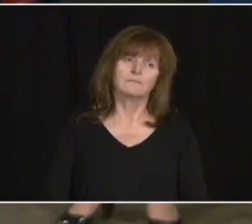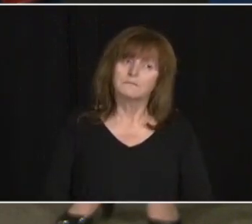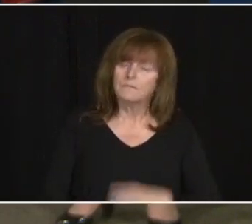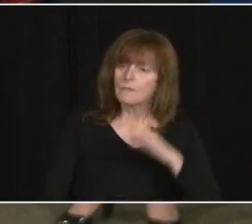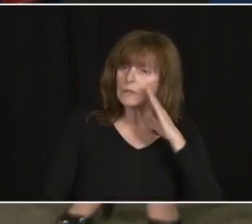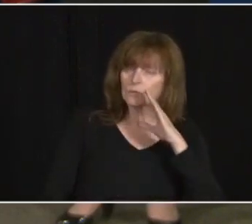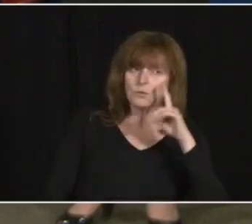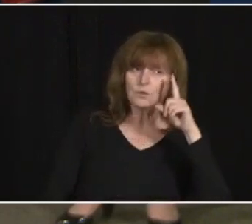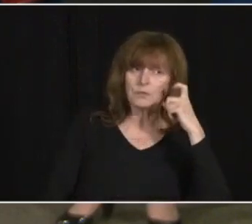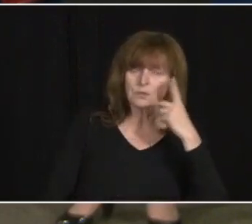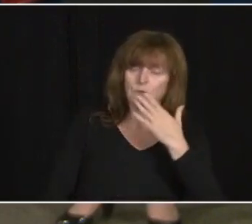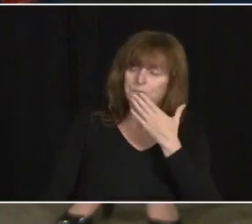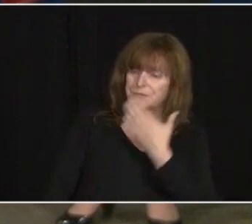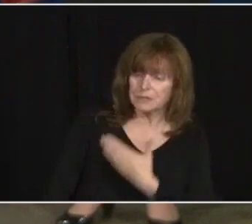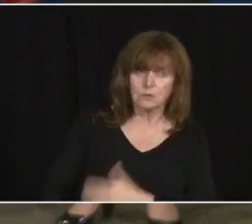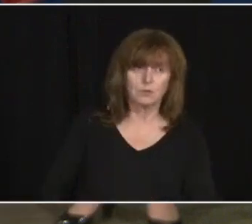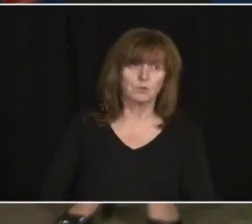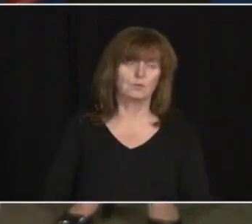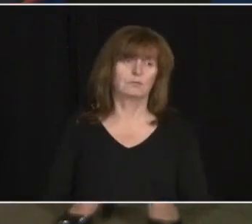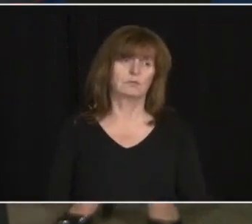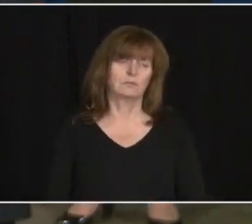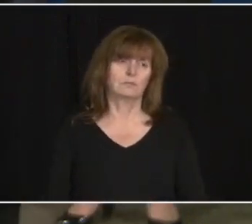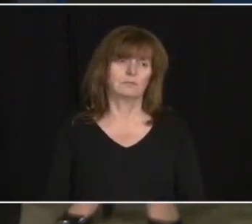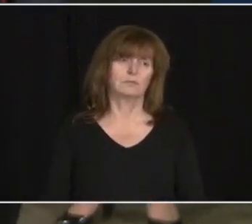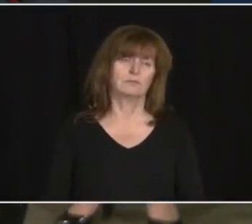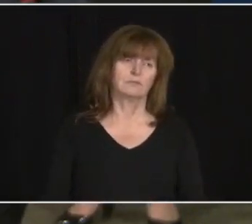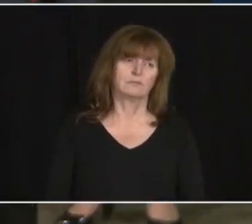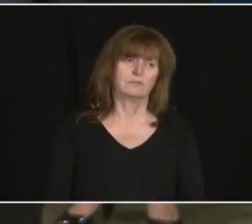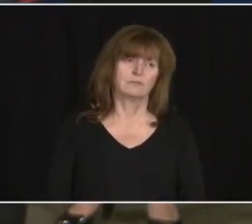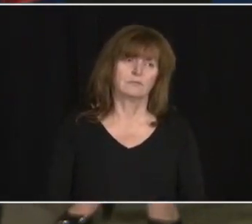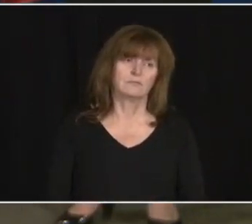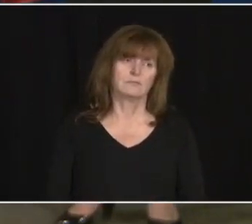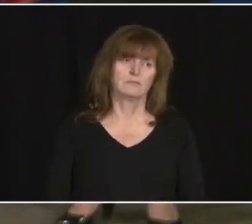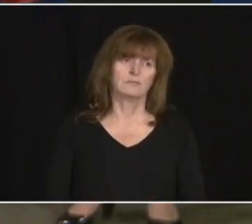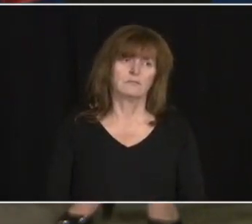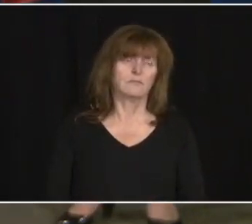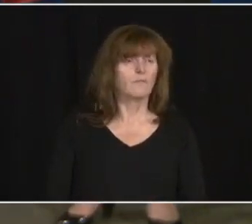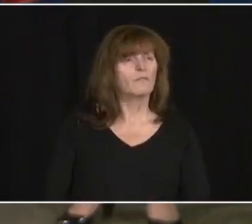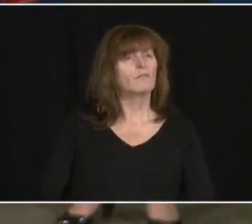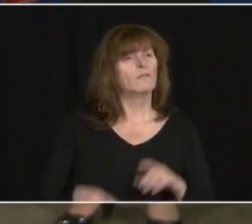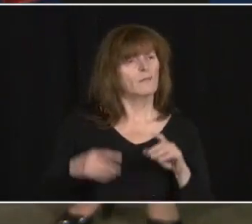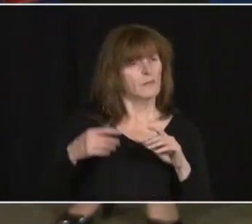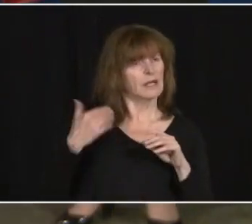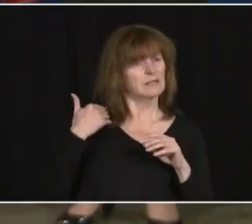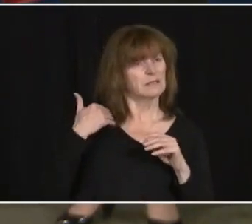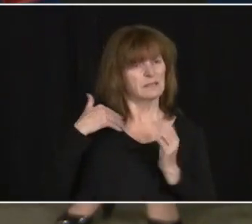Hi, premier, thanks for take my question. In the briefing premier the doctor talked about how once measures